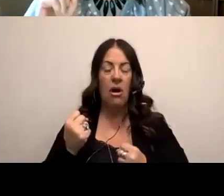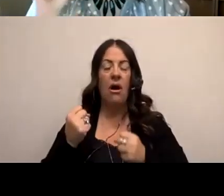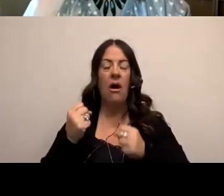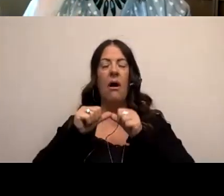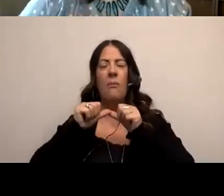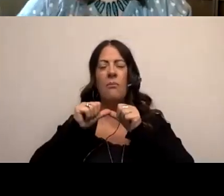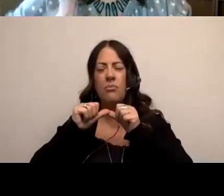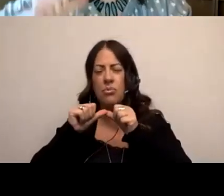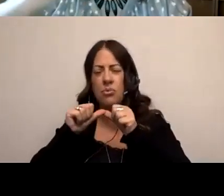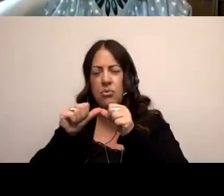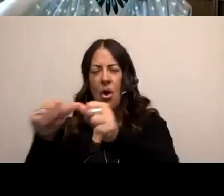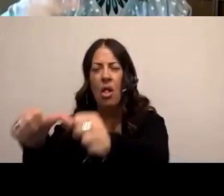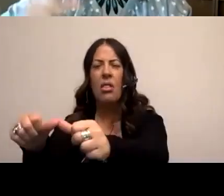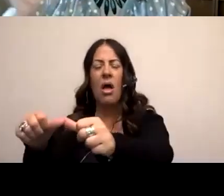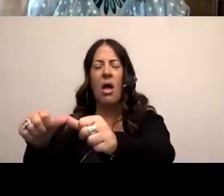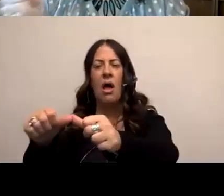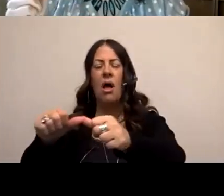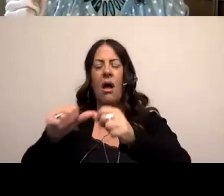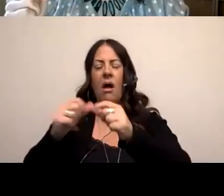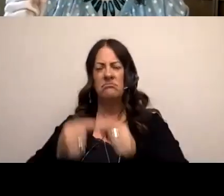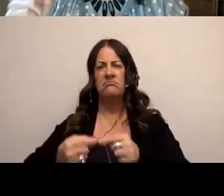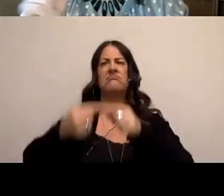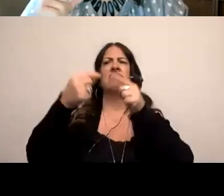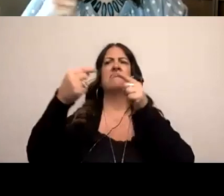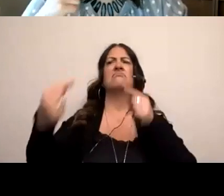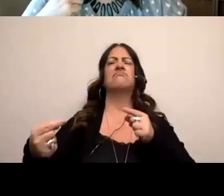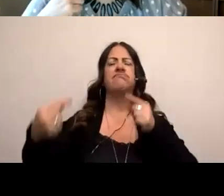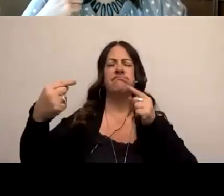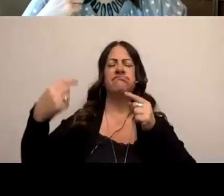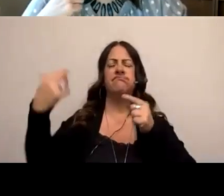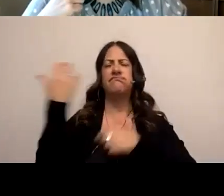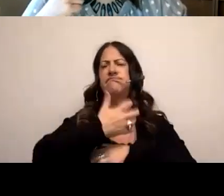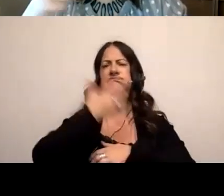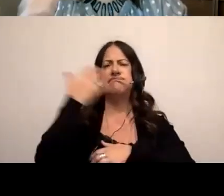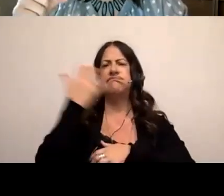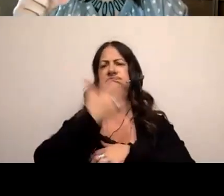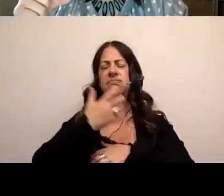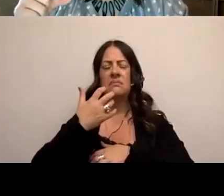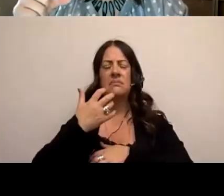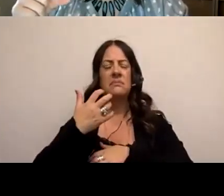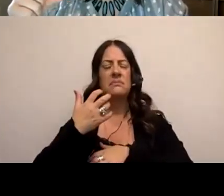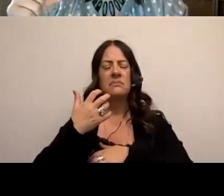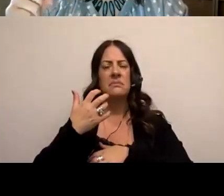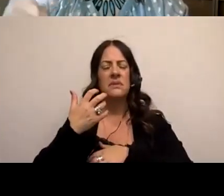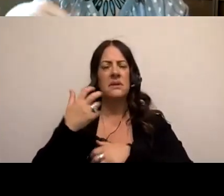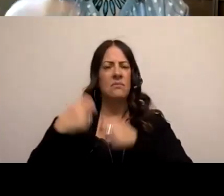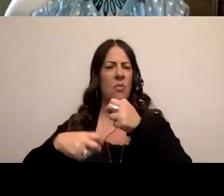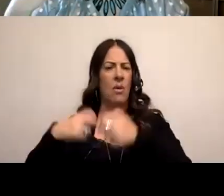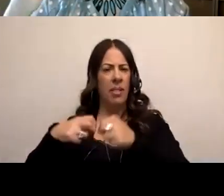AND IT'S WITHOUT ADULT SUPPORT. SO YOU YOU THINK ABOUT THE RESPONSE SYSTEMS IN